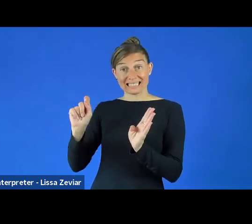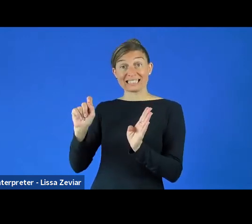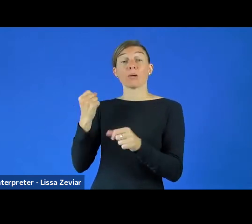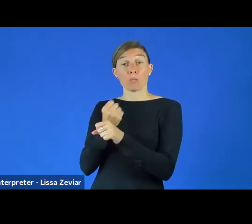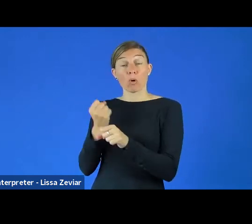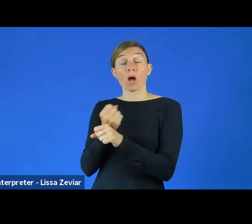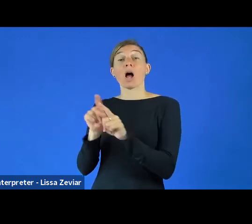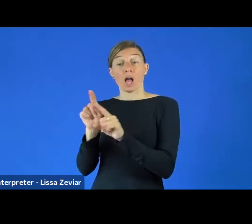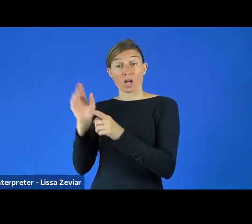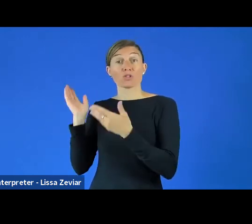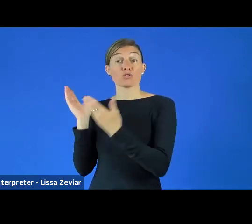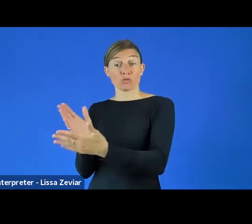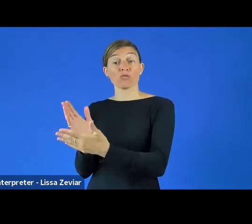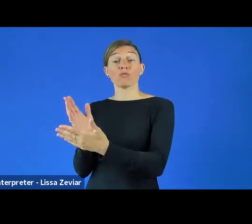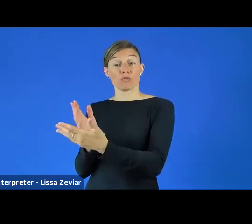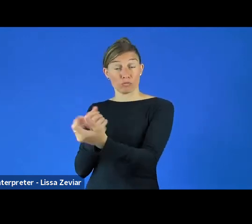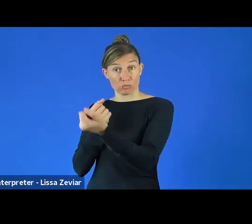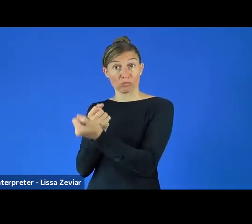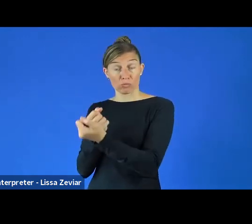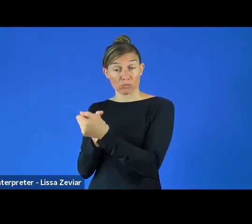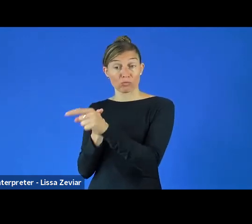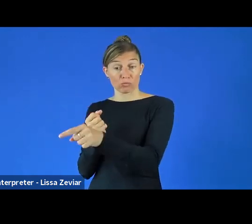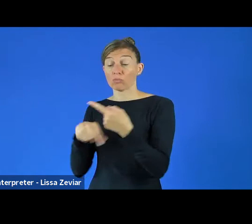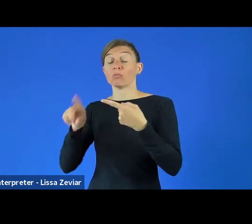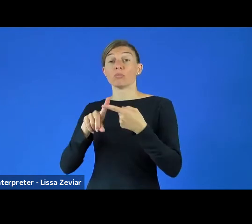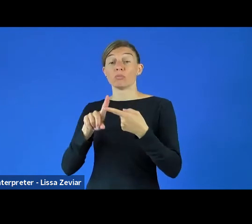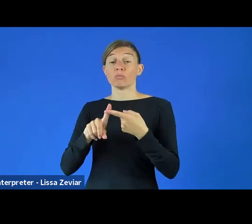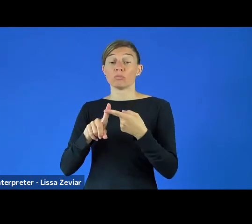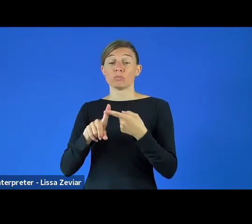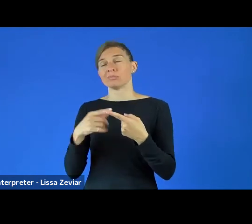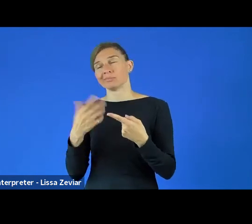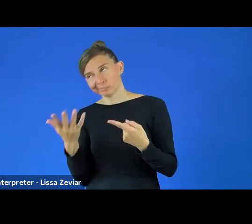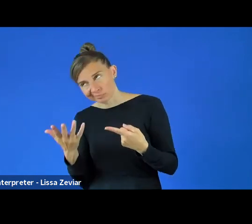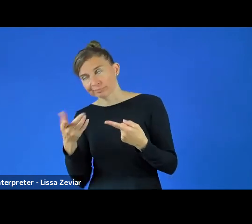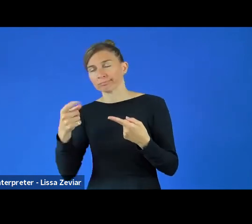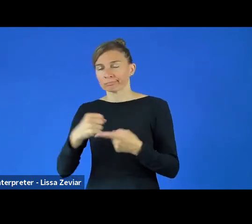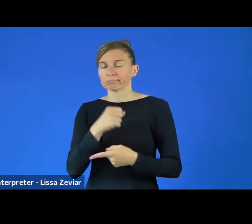It includes voluntary requirements for the built environment,